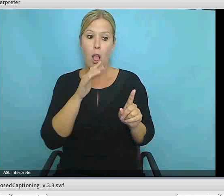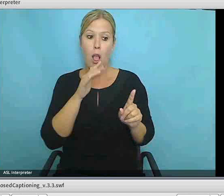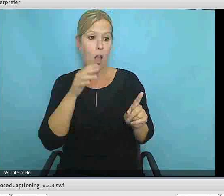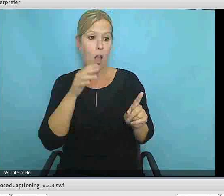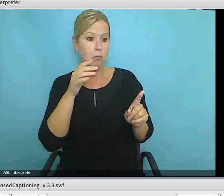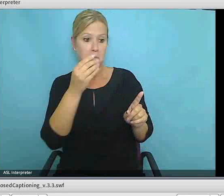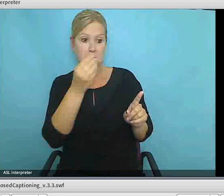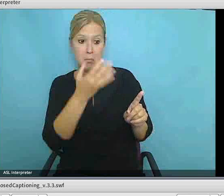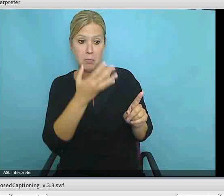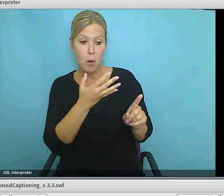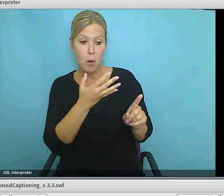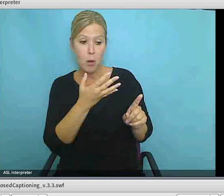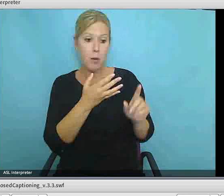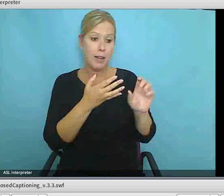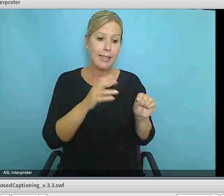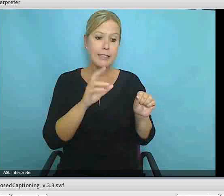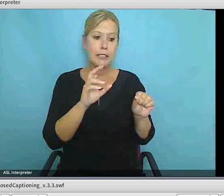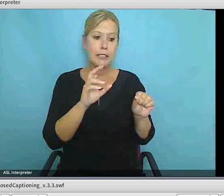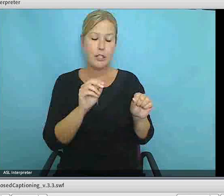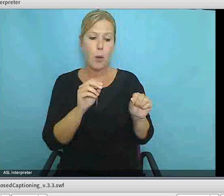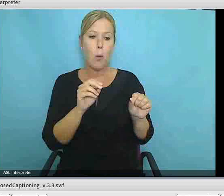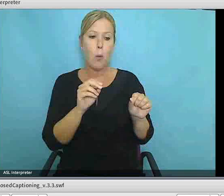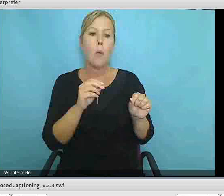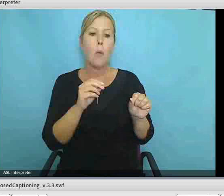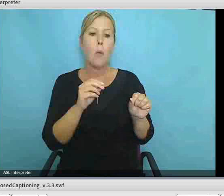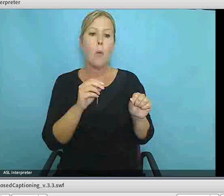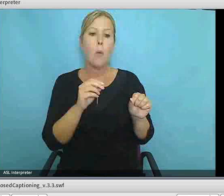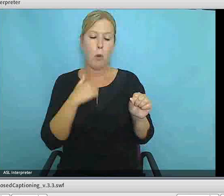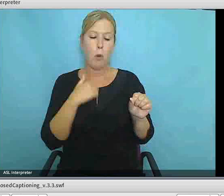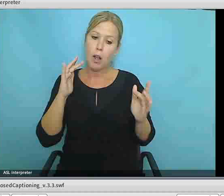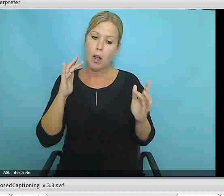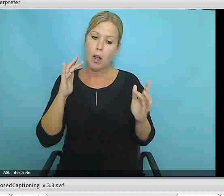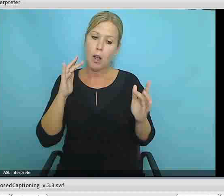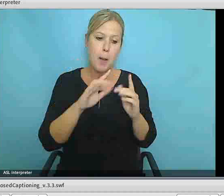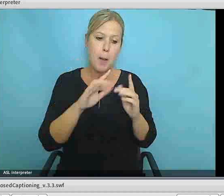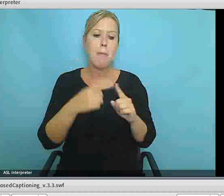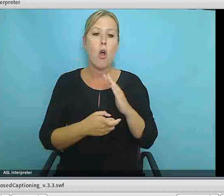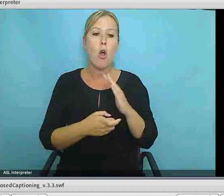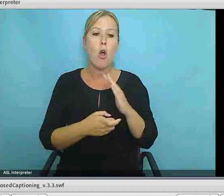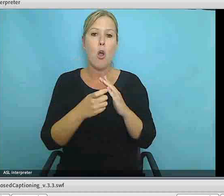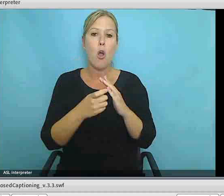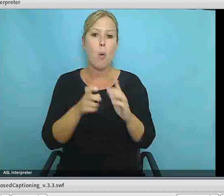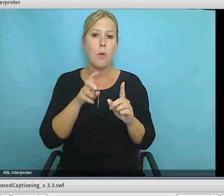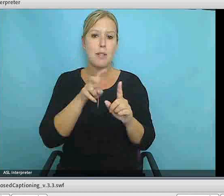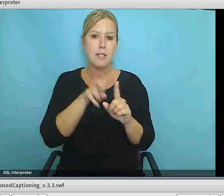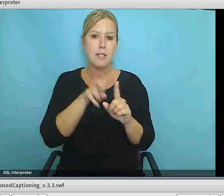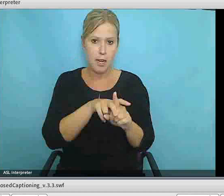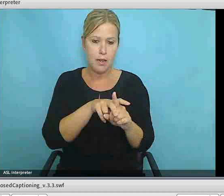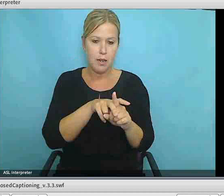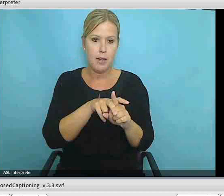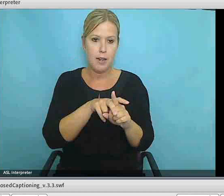We will only auto-assign people if they are in an area that has at least two One Care